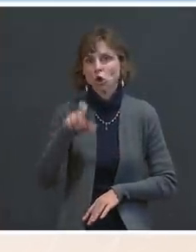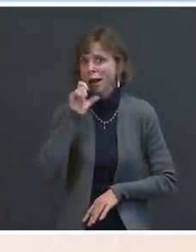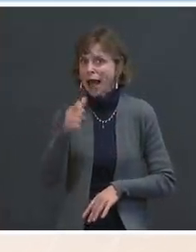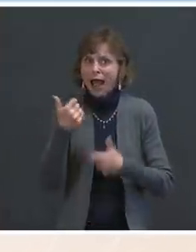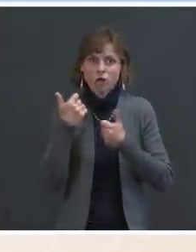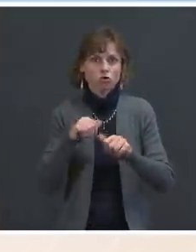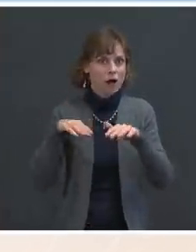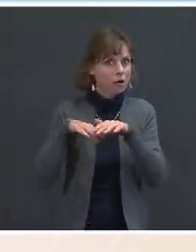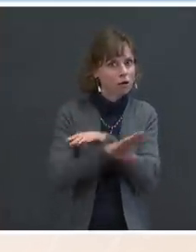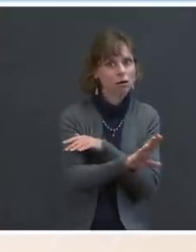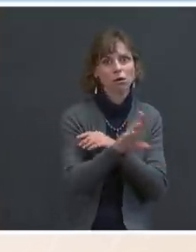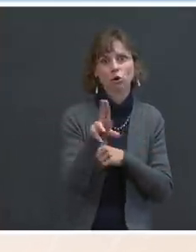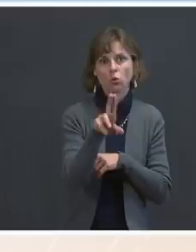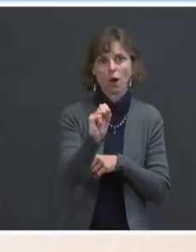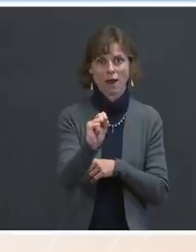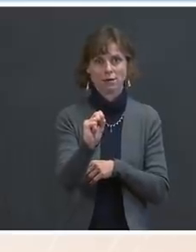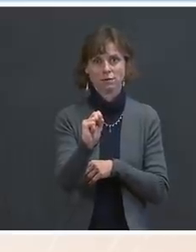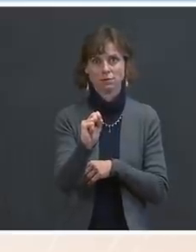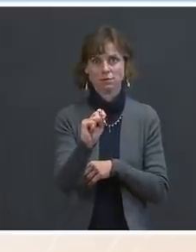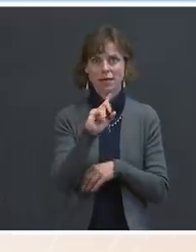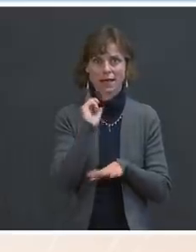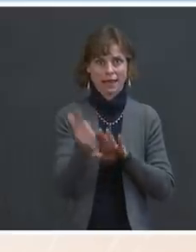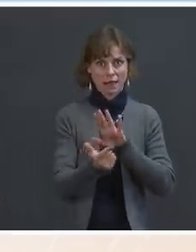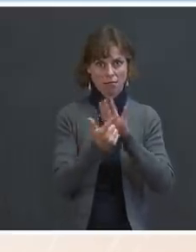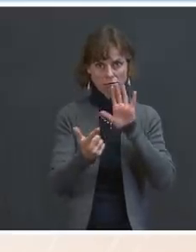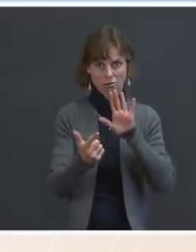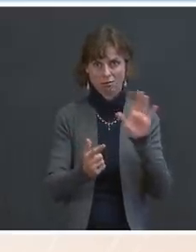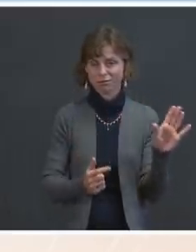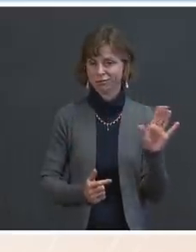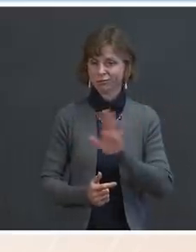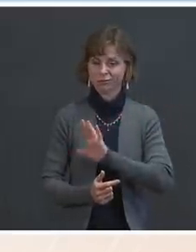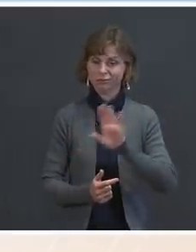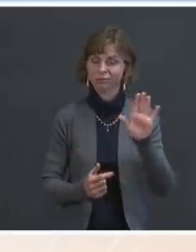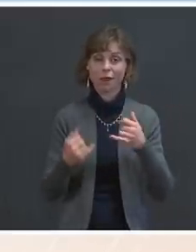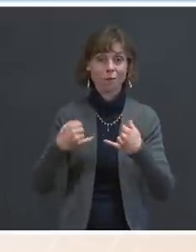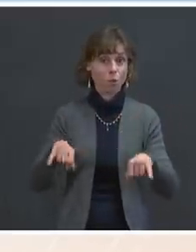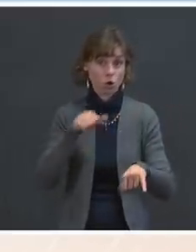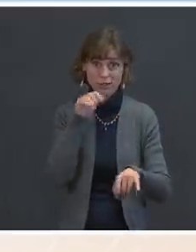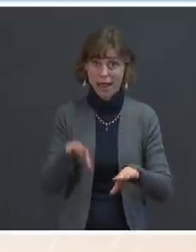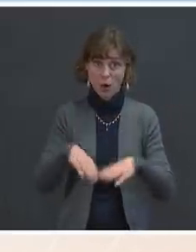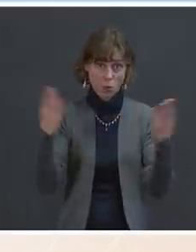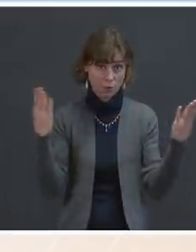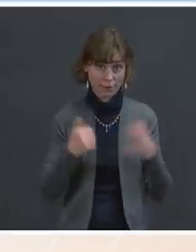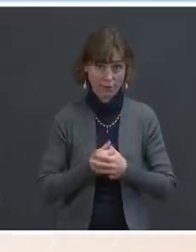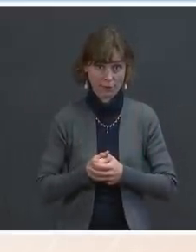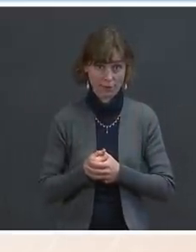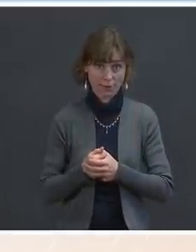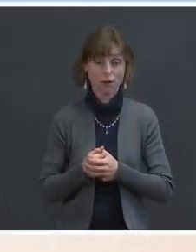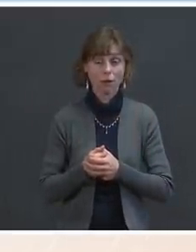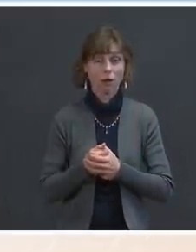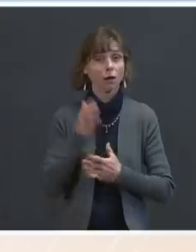in an irregular fashion. The border is not open. Going forward, we will continue to look for ways to provide